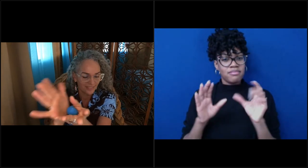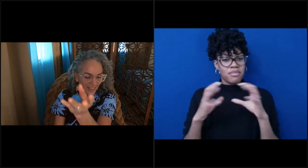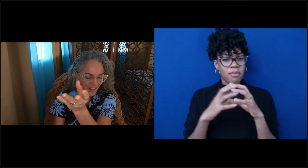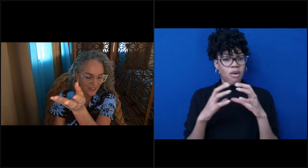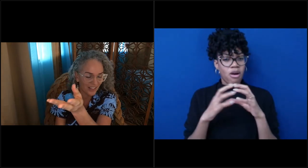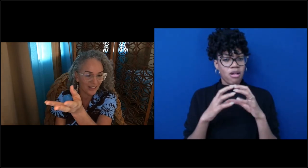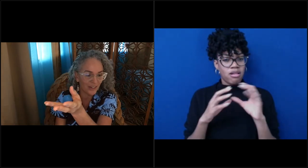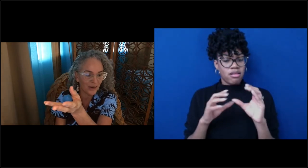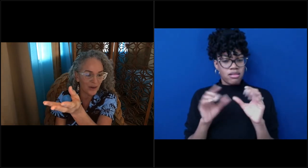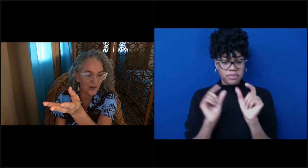There we go.